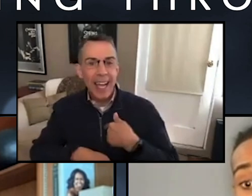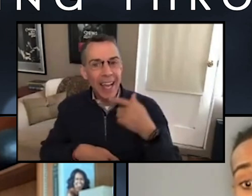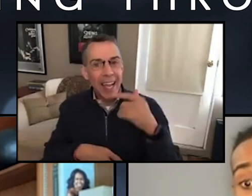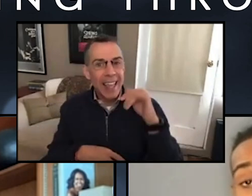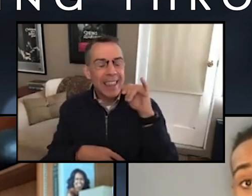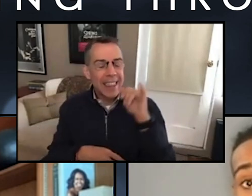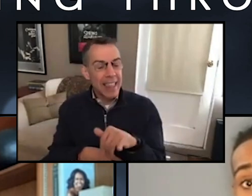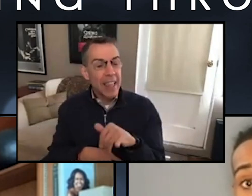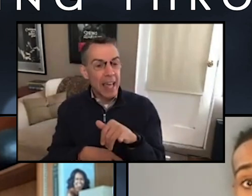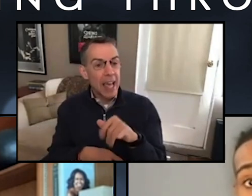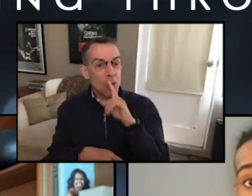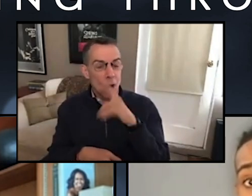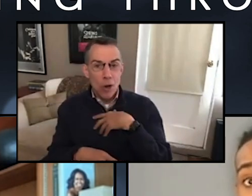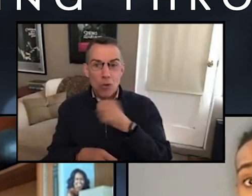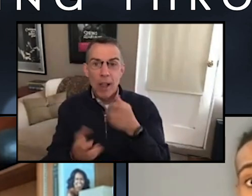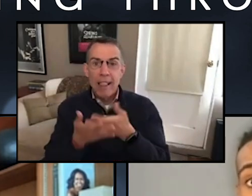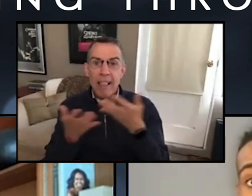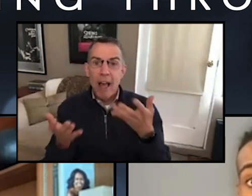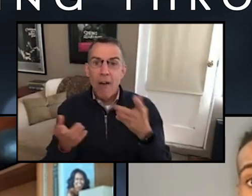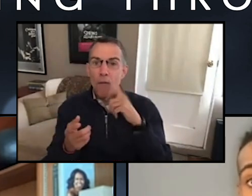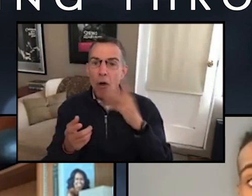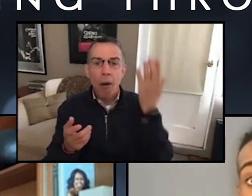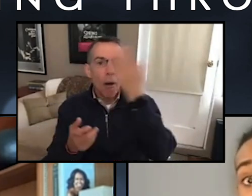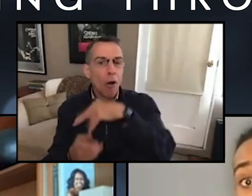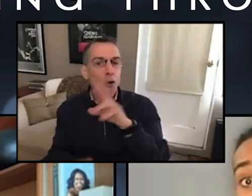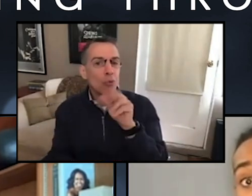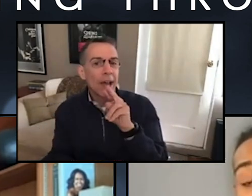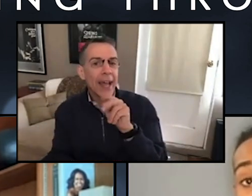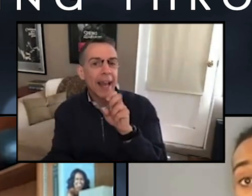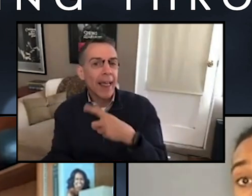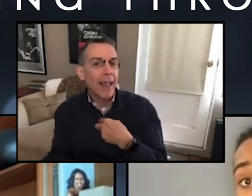"I took a lot of things for granted." And, you know, life can, you will be